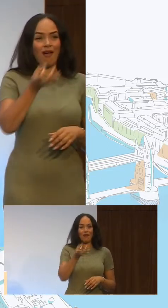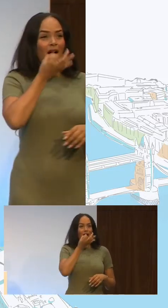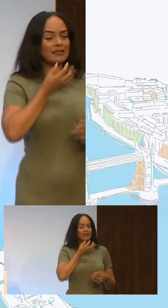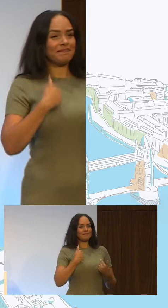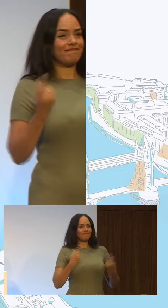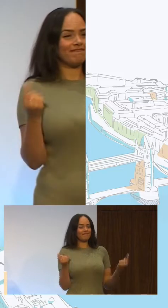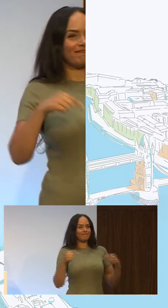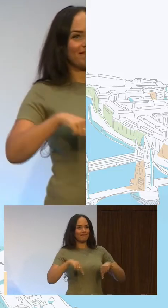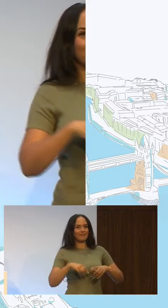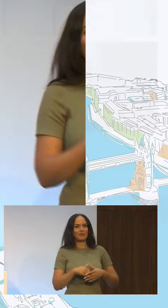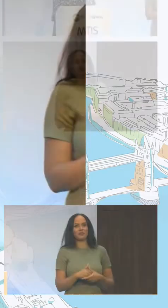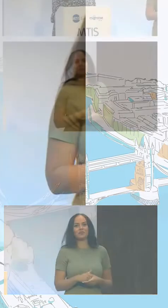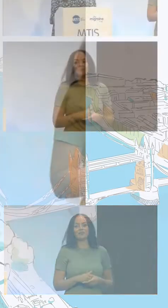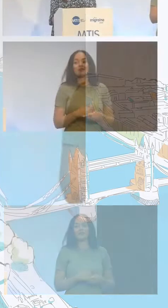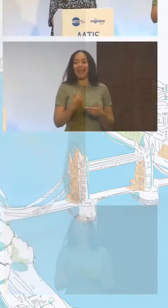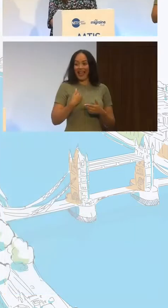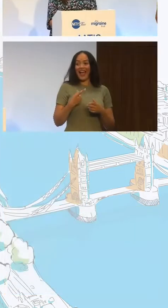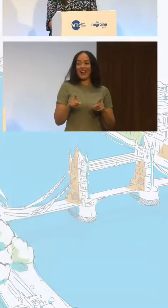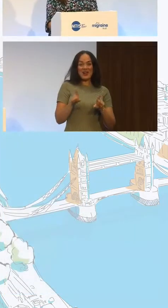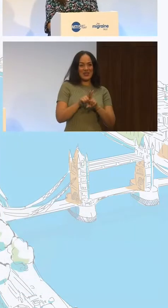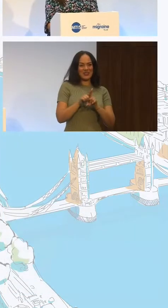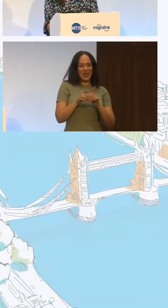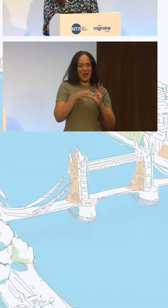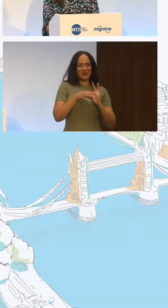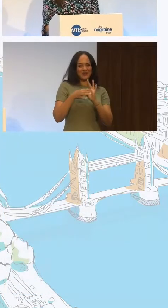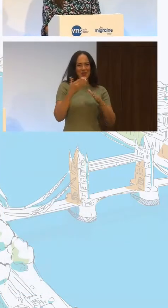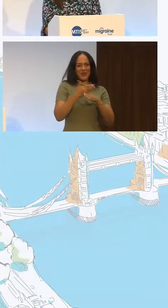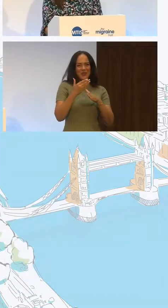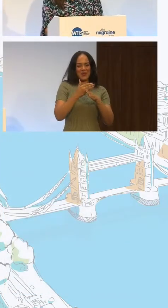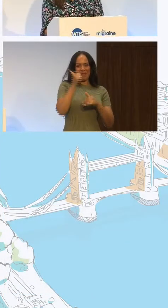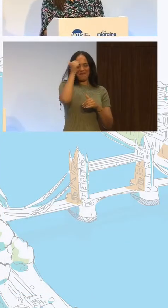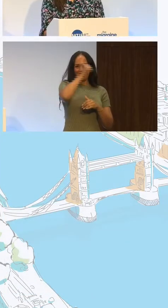I also work with Professor Goadsby at King's, but I also do a weekly clinic